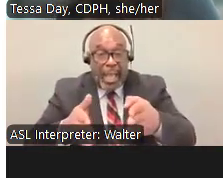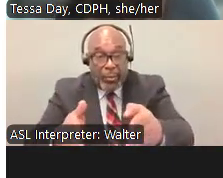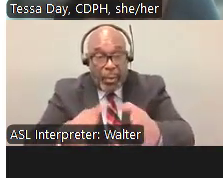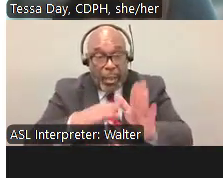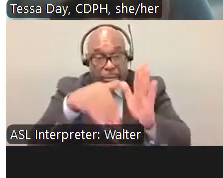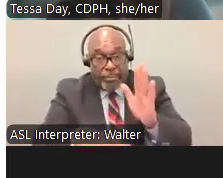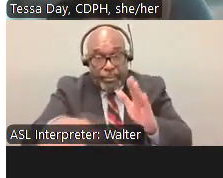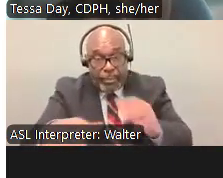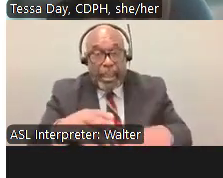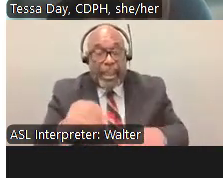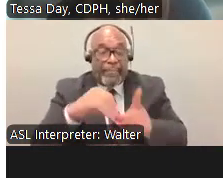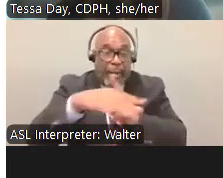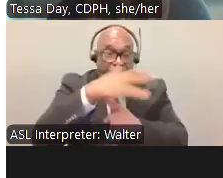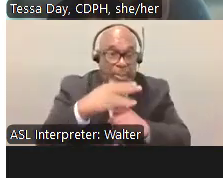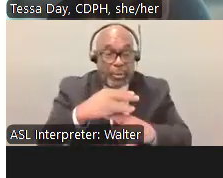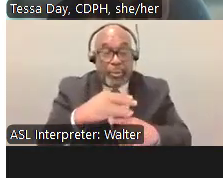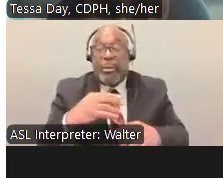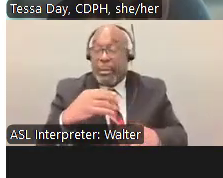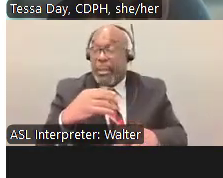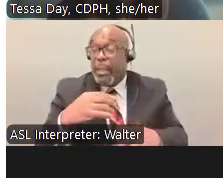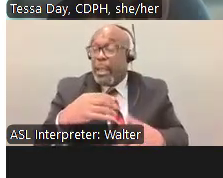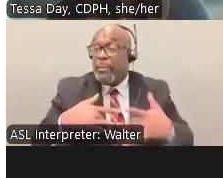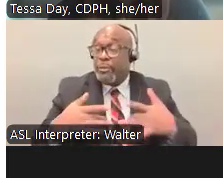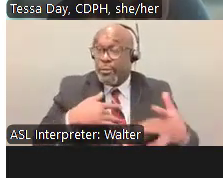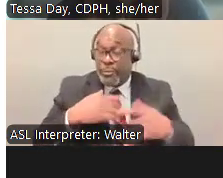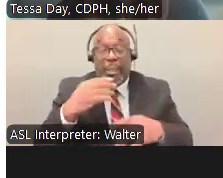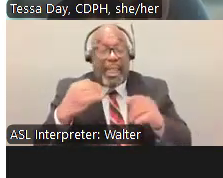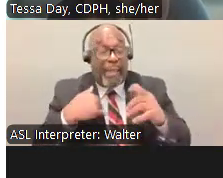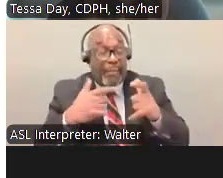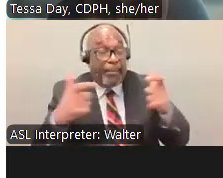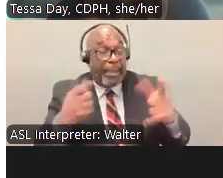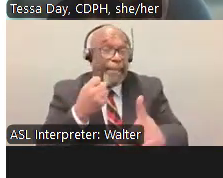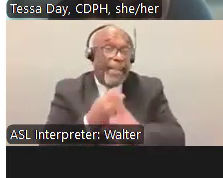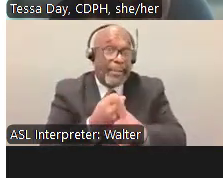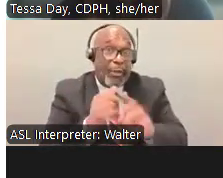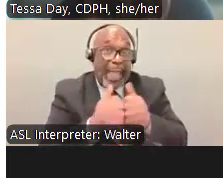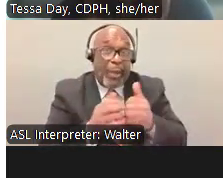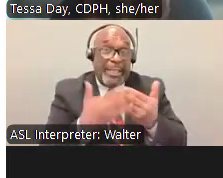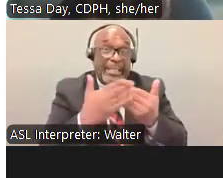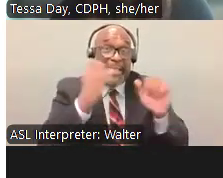or general neighborhood upkeep 13:35:46 can have really great impacts on 13:35:48 how easily they can navigate 13:35:49 their surroundings and